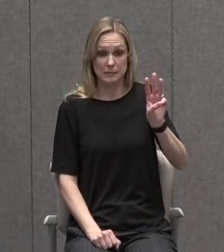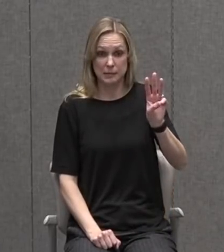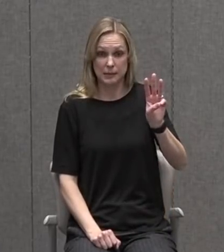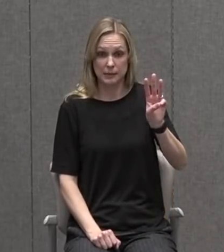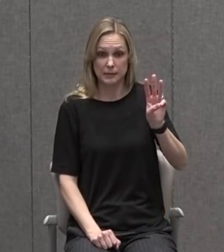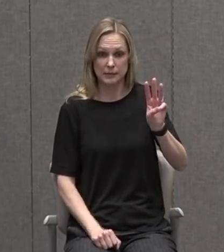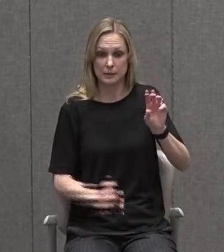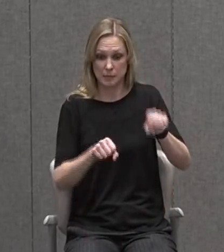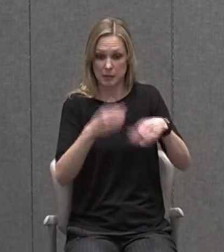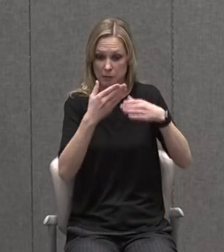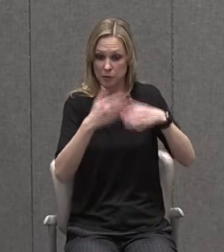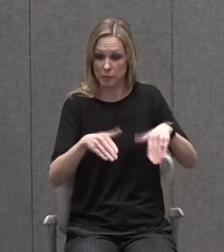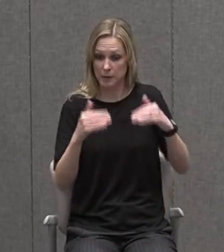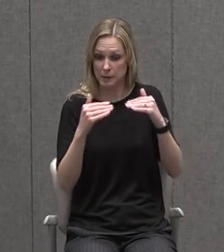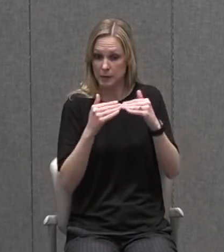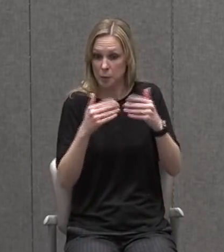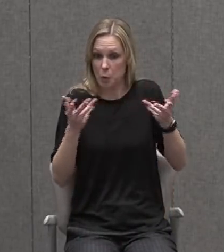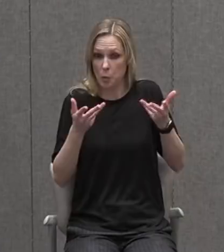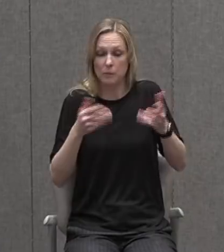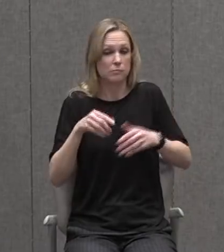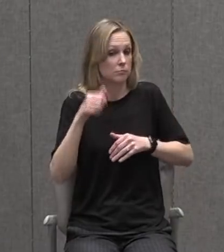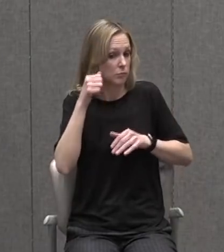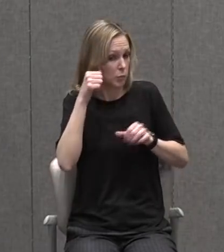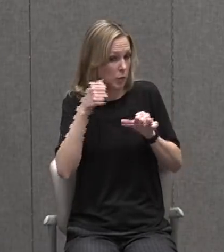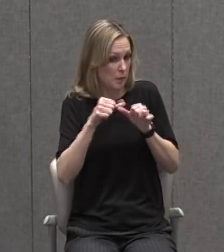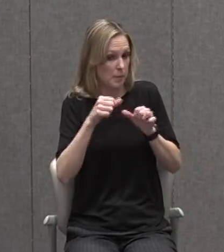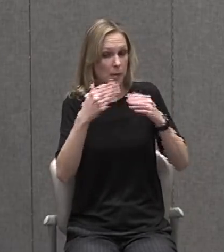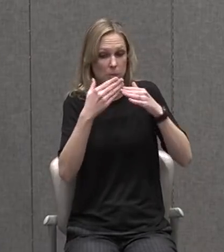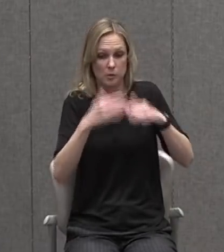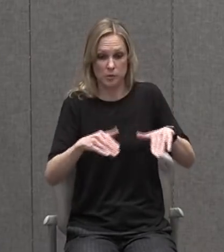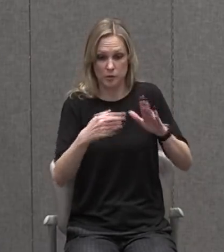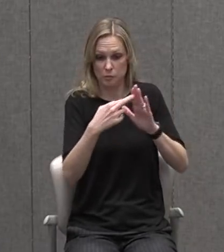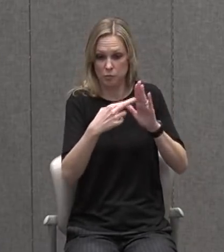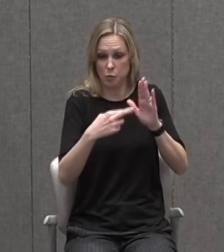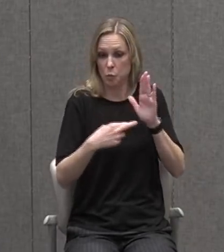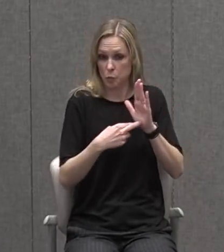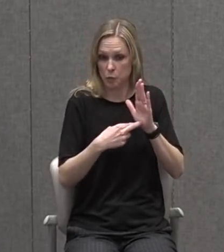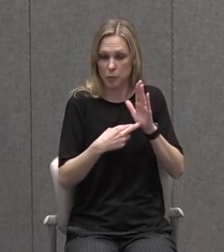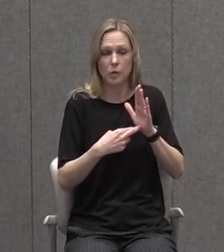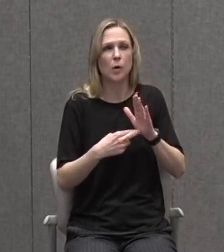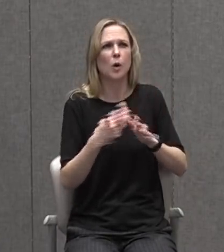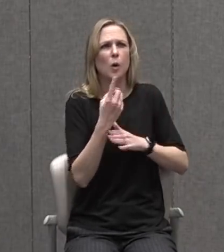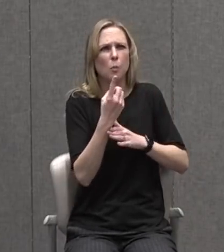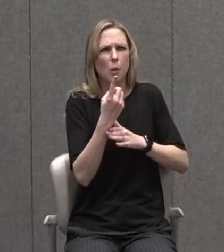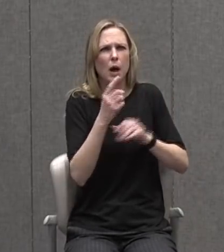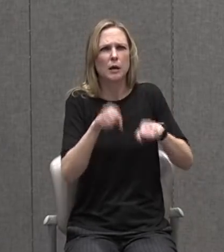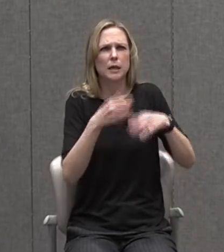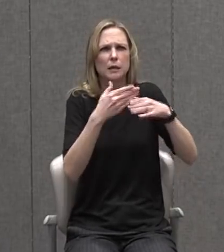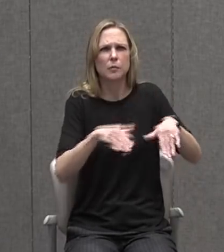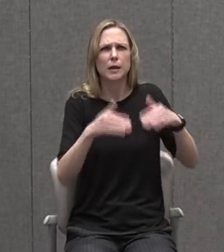So thinking about my divisibility rules, I know one can go in there evenly, two can go in there or three.